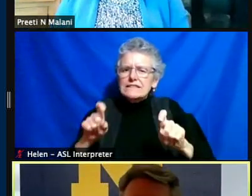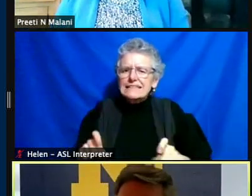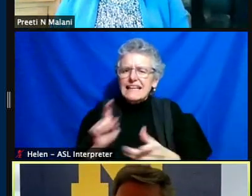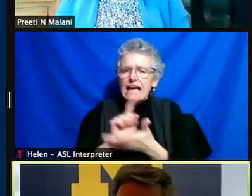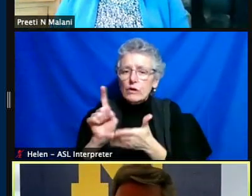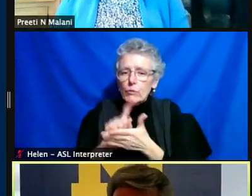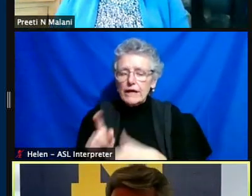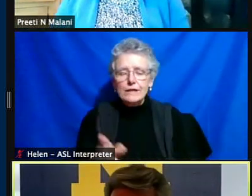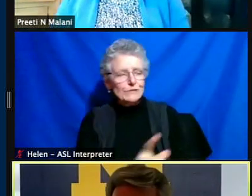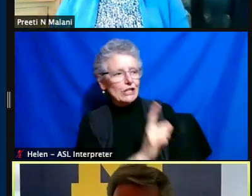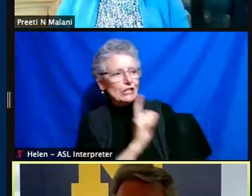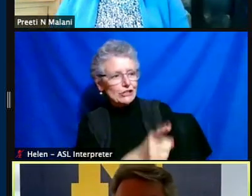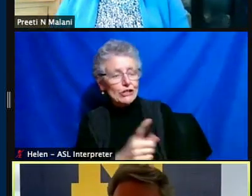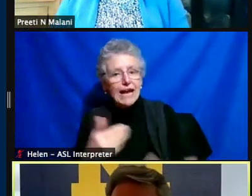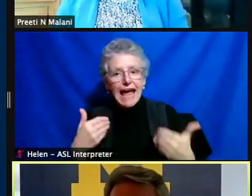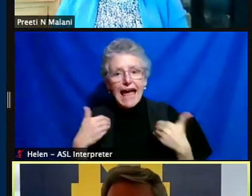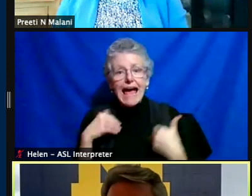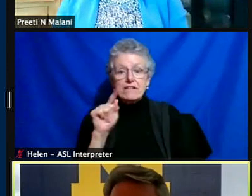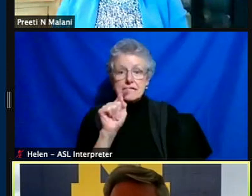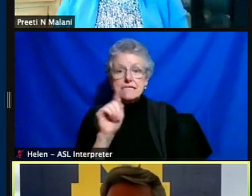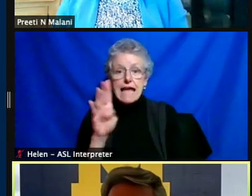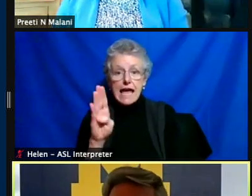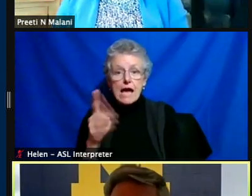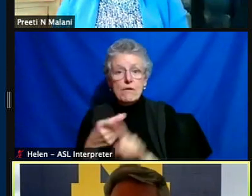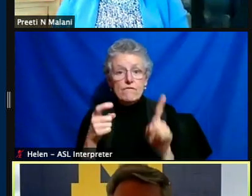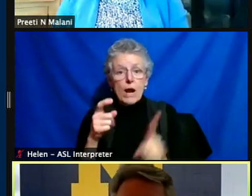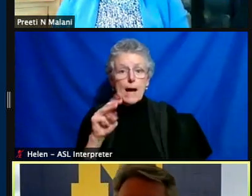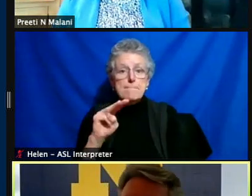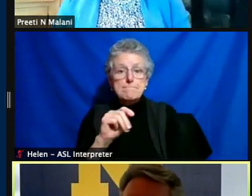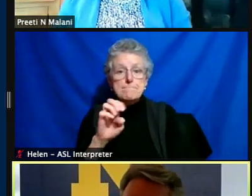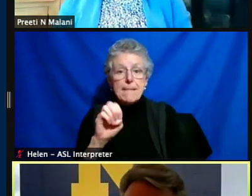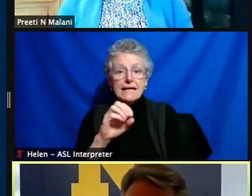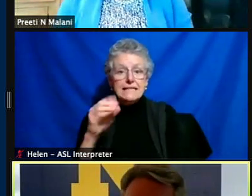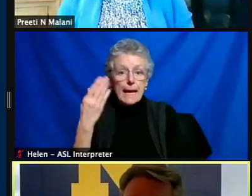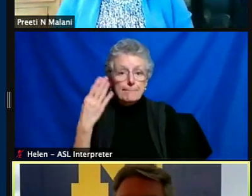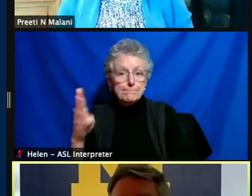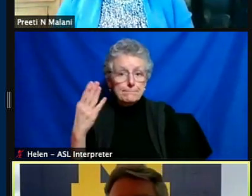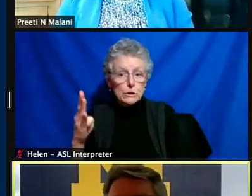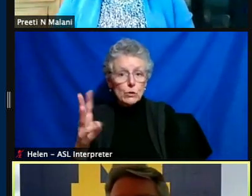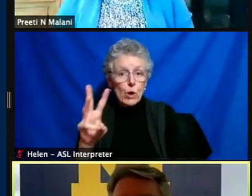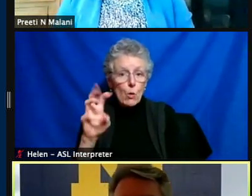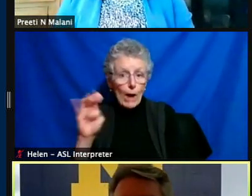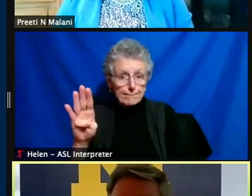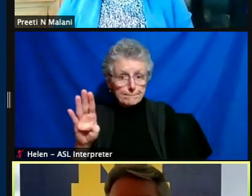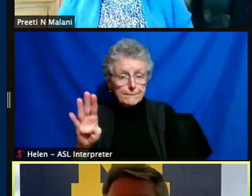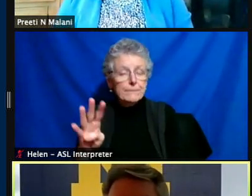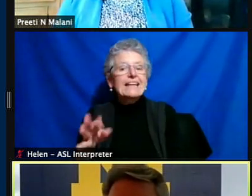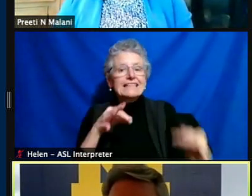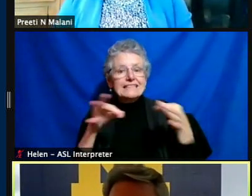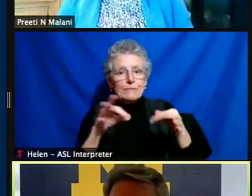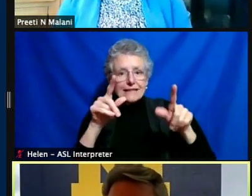There's a tab from the the Mason blueprint website that talks about testing, and they've rebranded that,